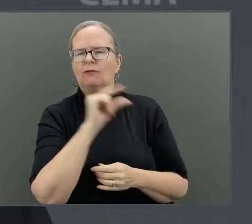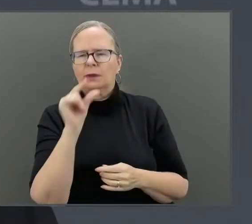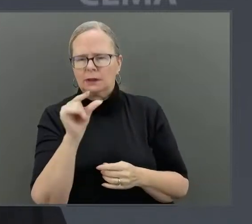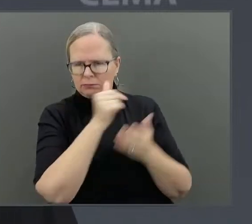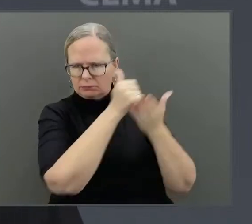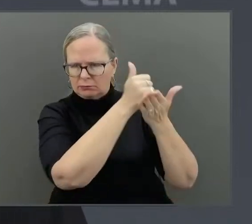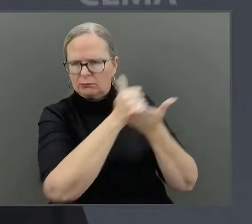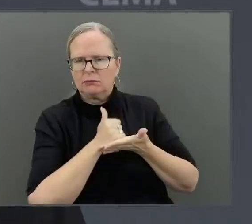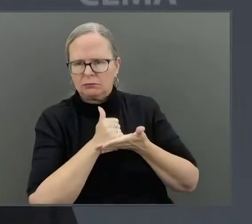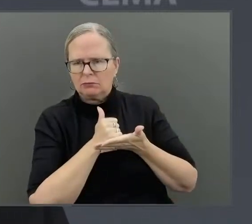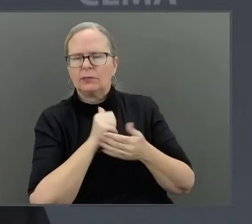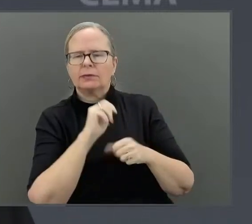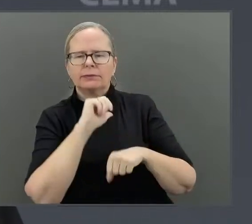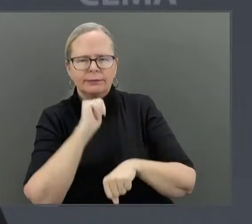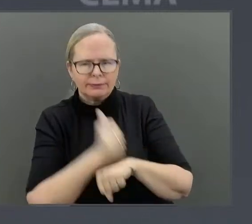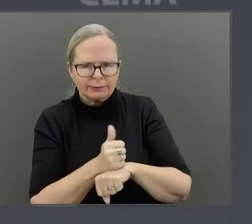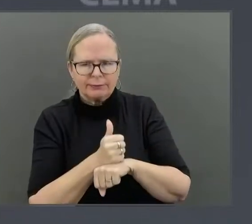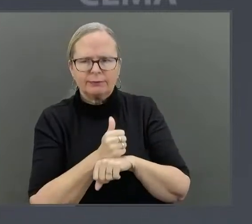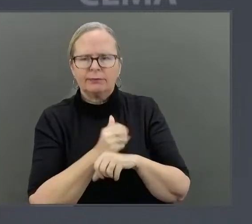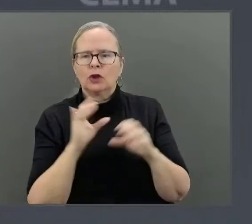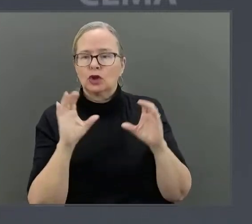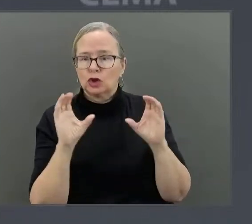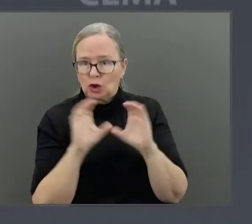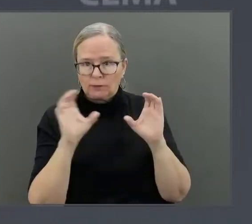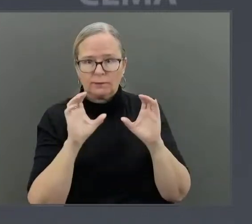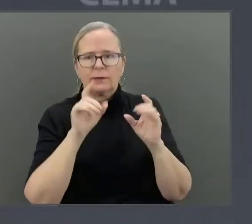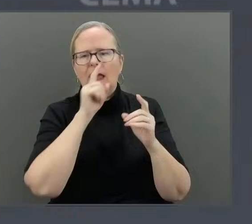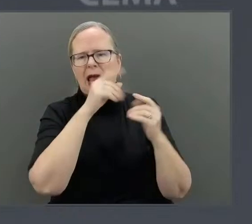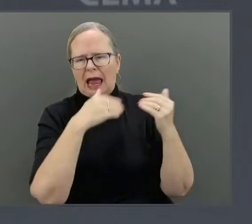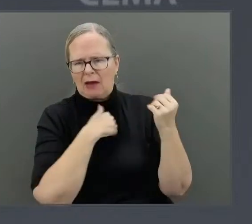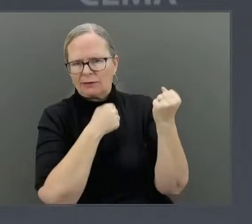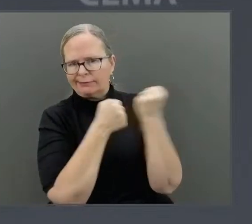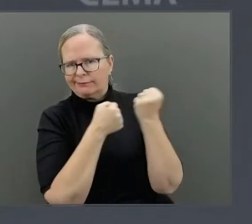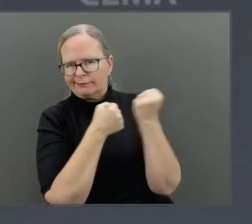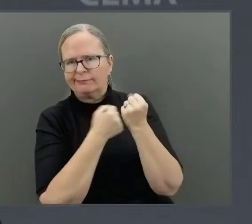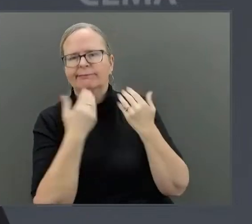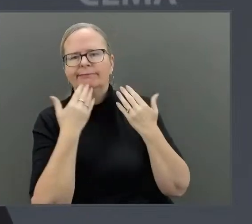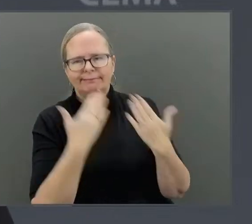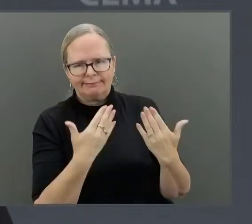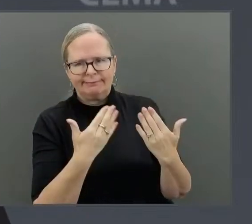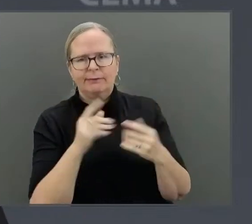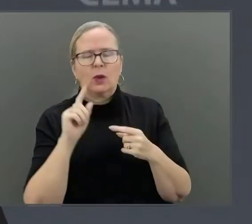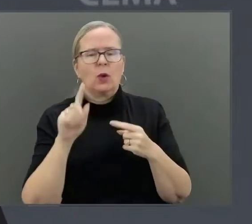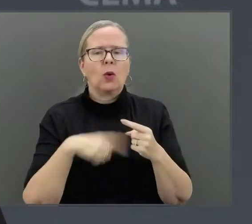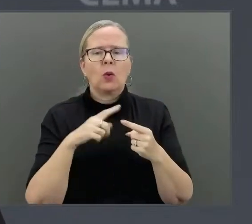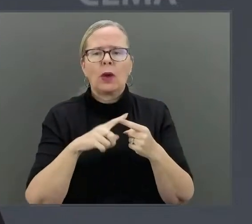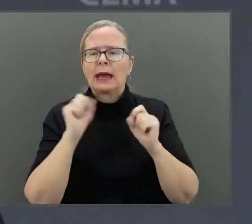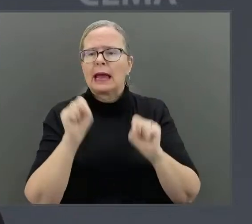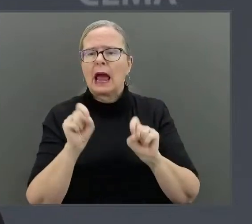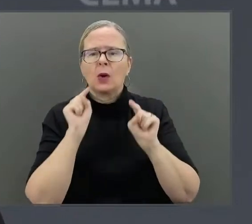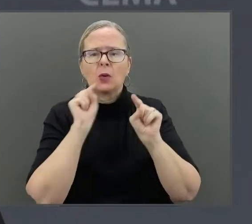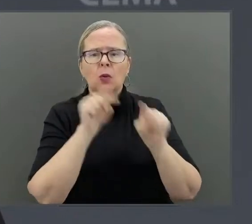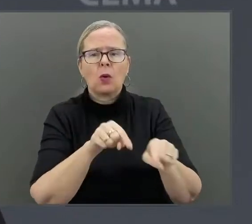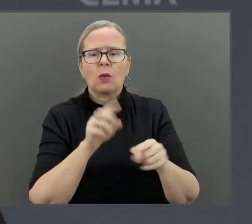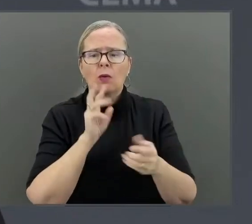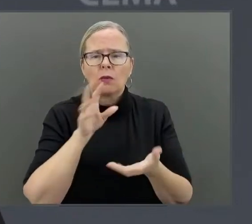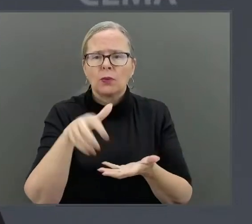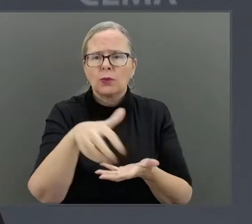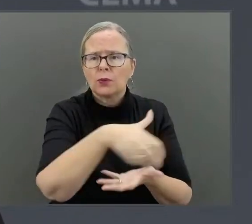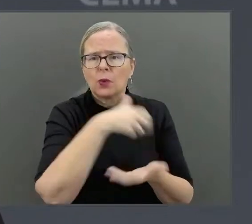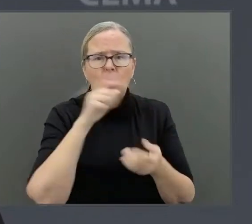firm details including locations and timing in the days in the days coming I want to address reports